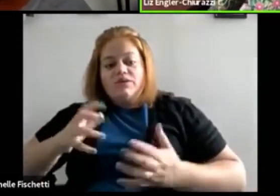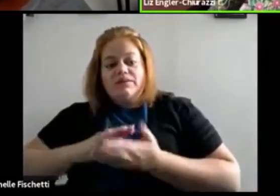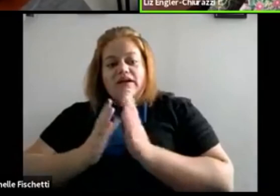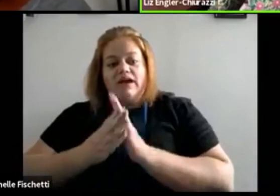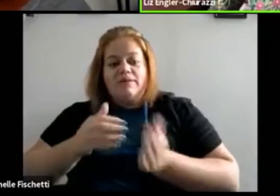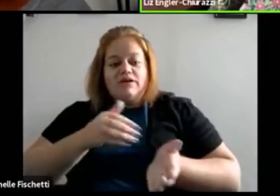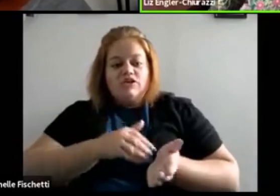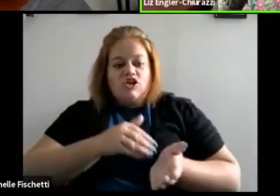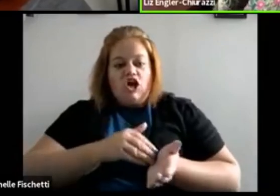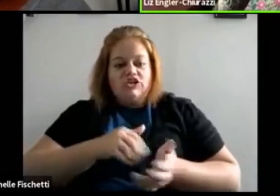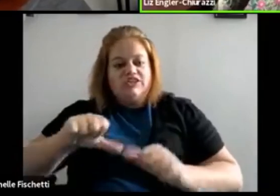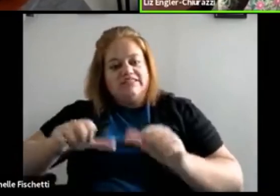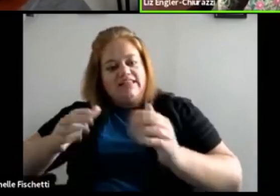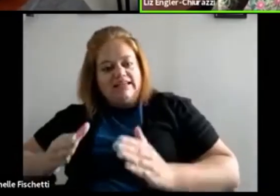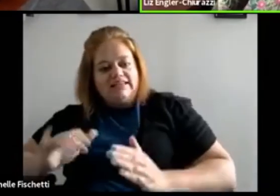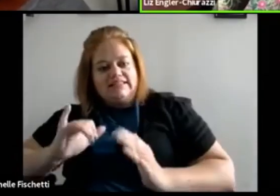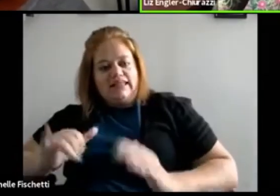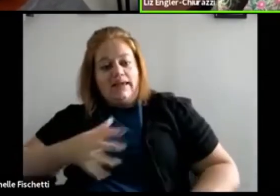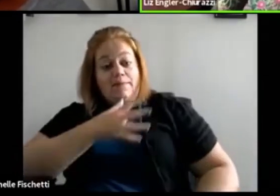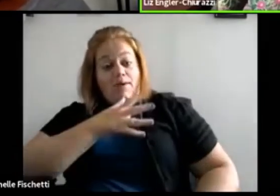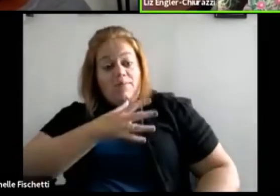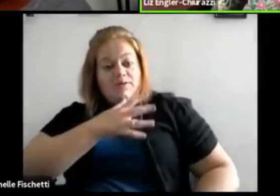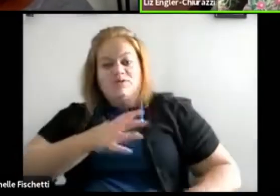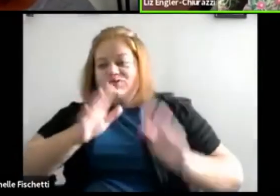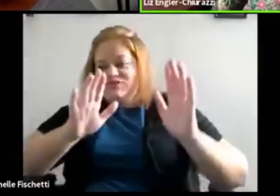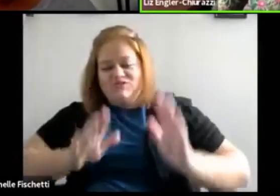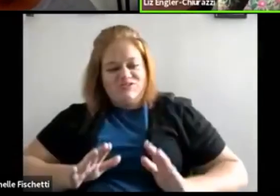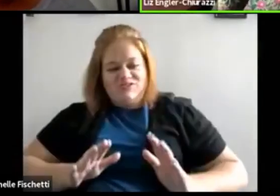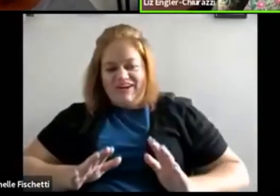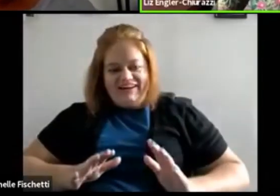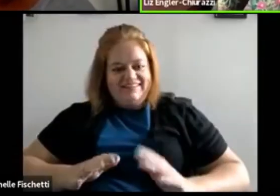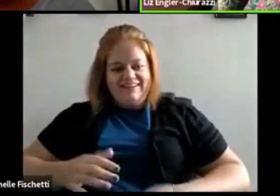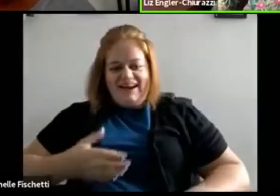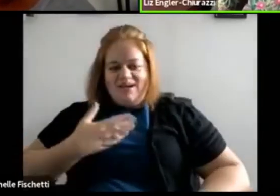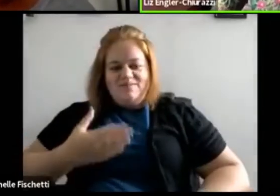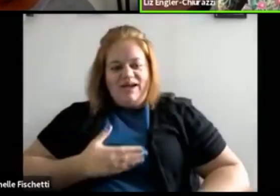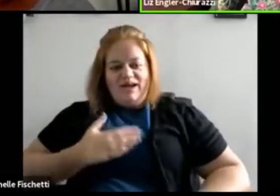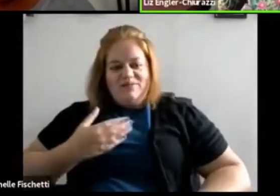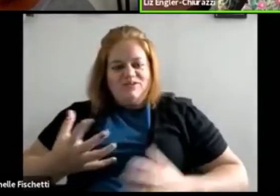mommy, which is great, I'm happy that I'm happy that she was interested in that